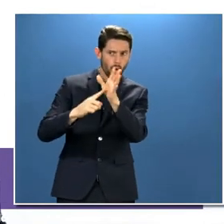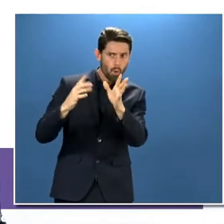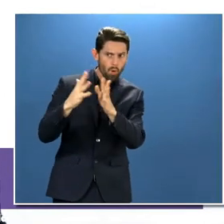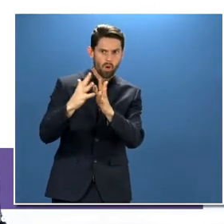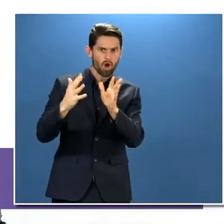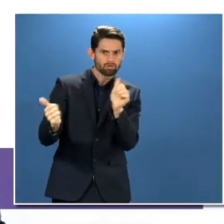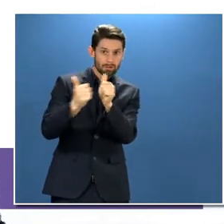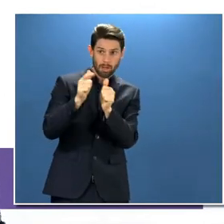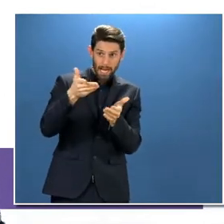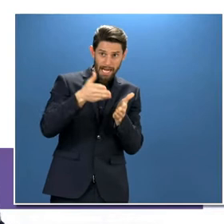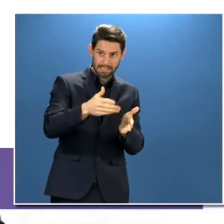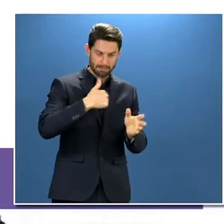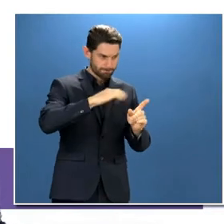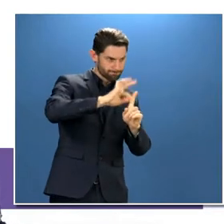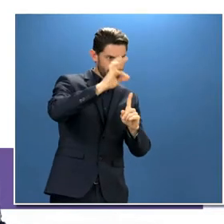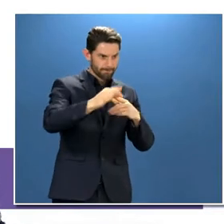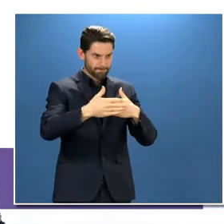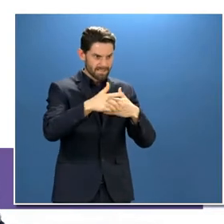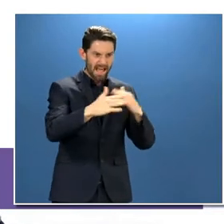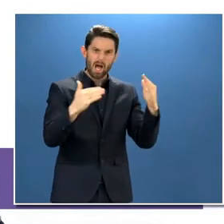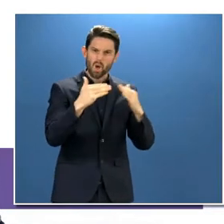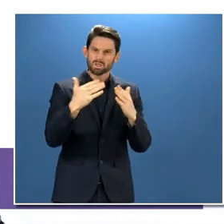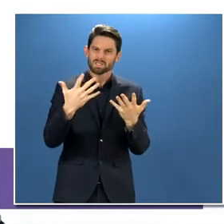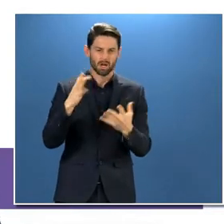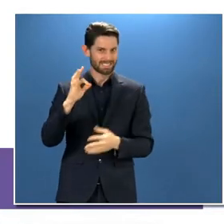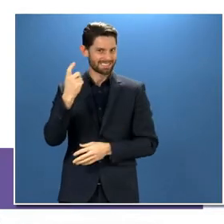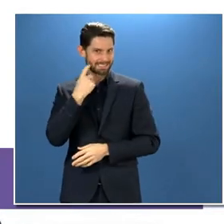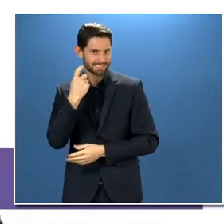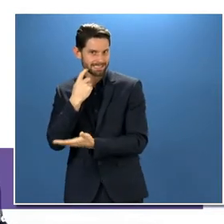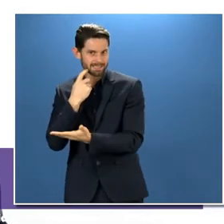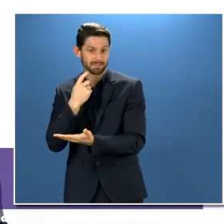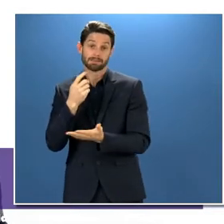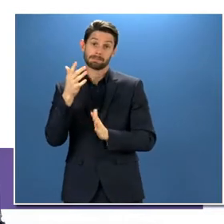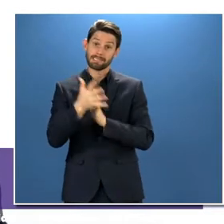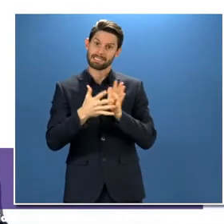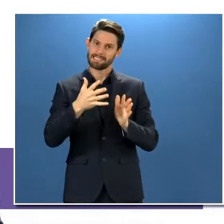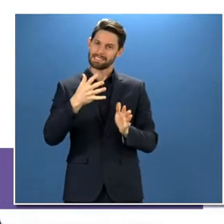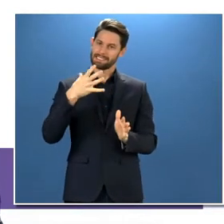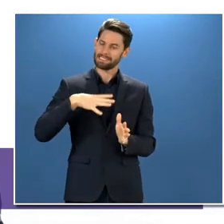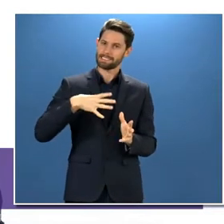So there is a difference between having housing policy which is just available.